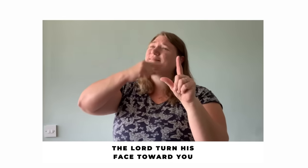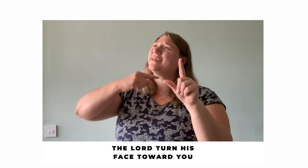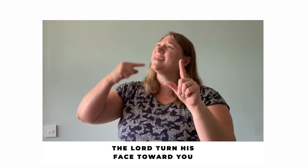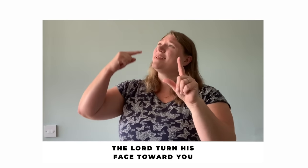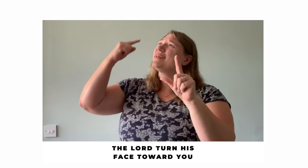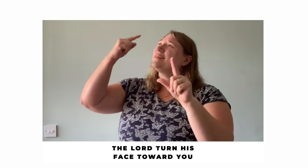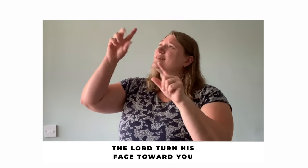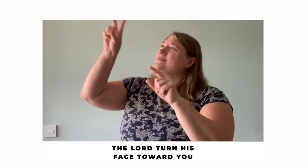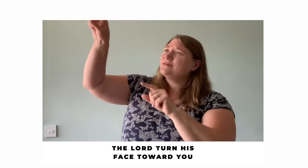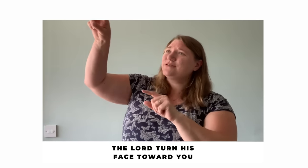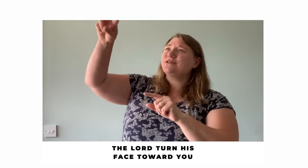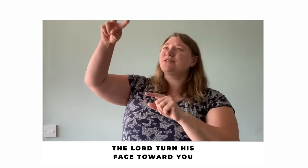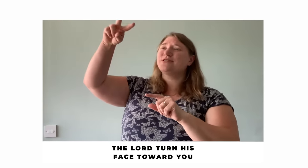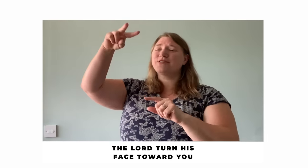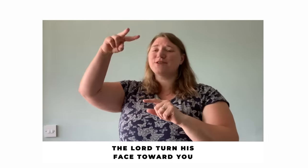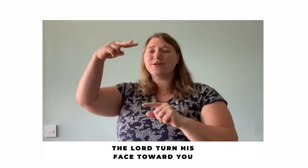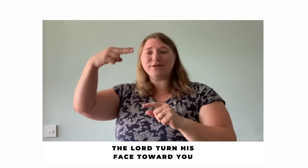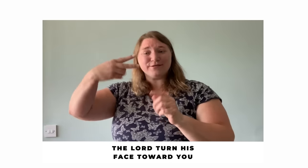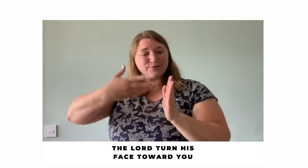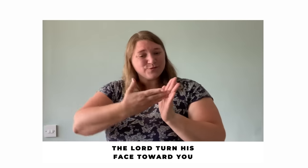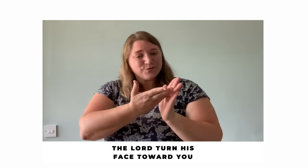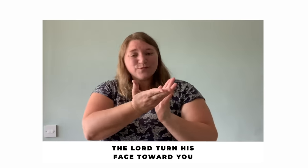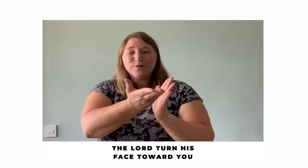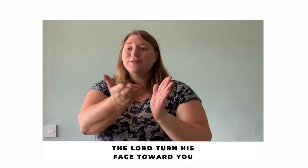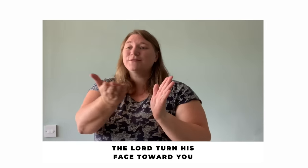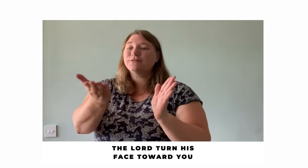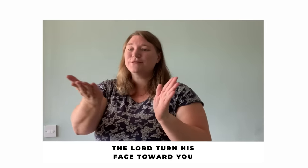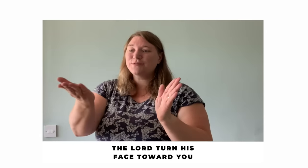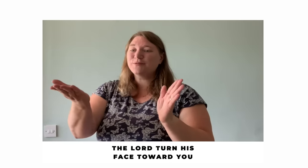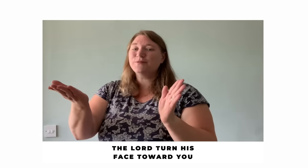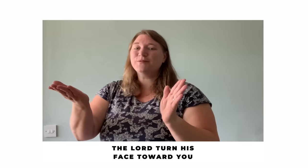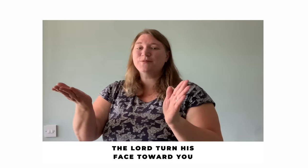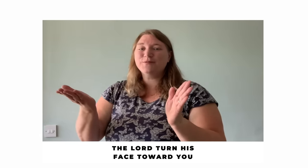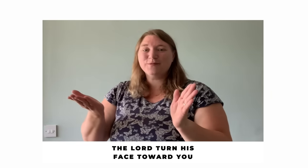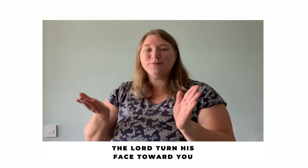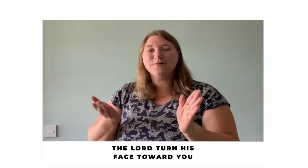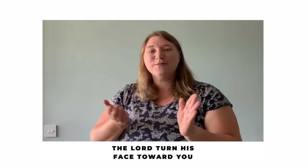The Lord turn his face toward you